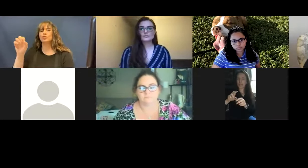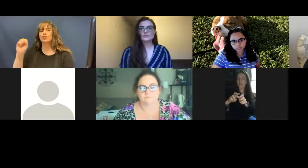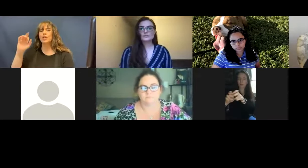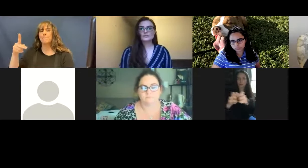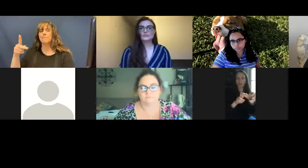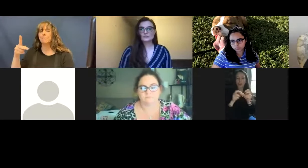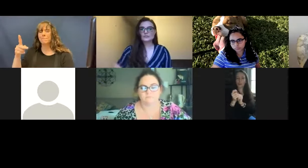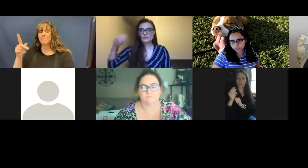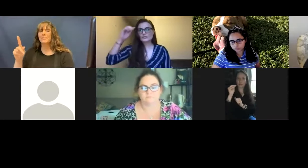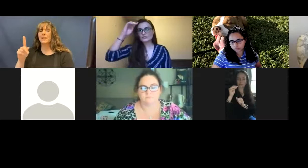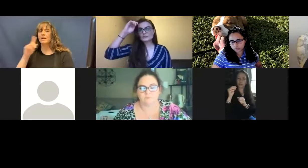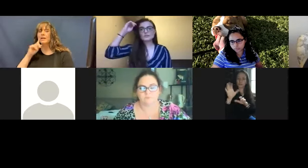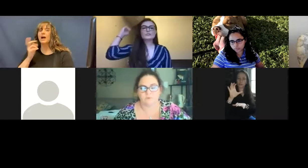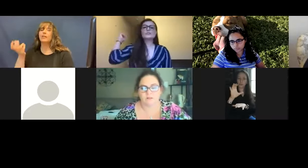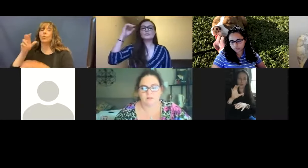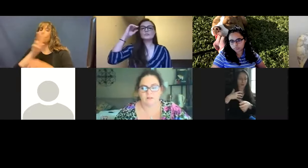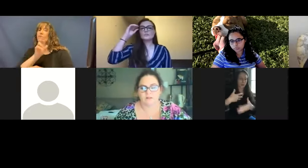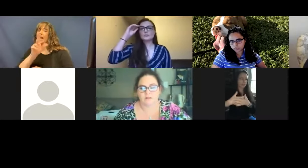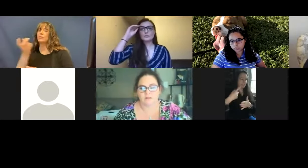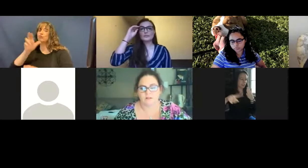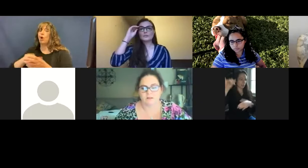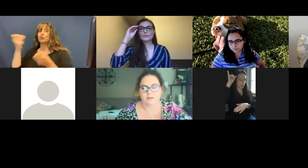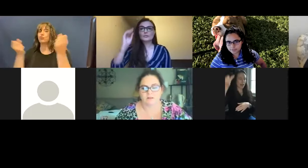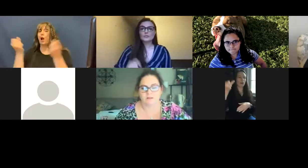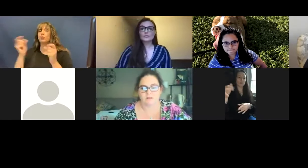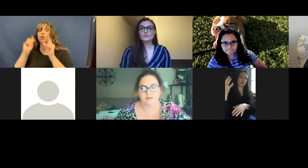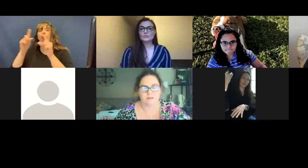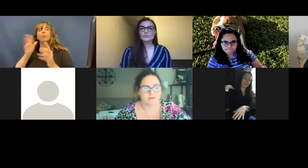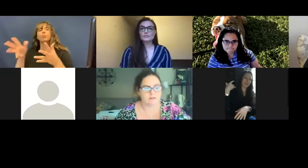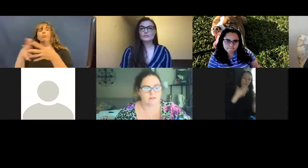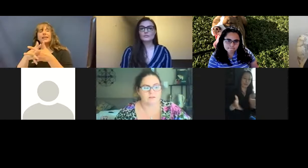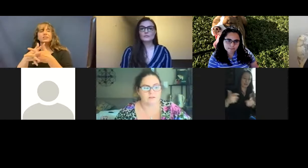I rode in his truck with him to do pregnancy checks on calves. Back then I planned on being